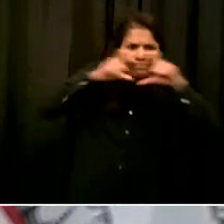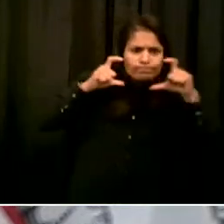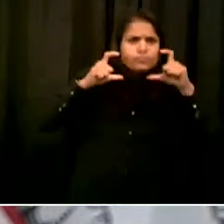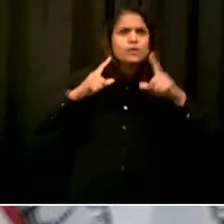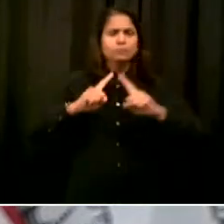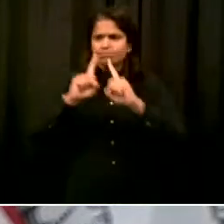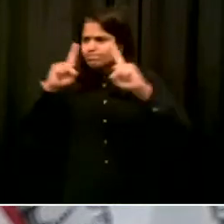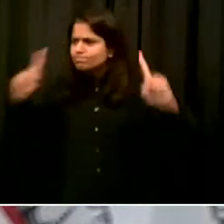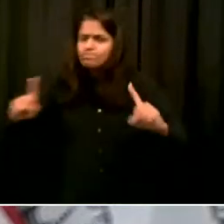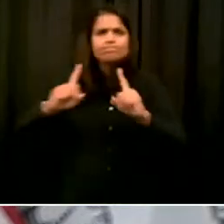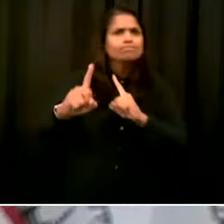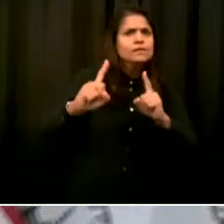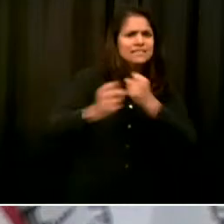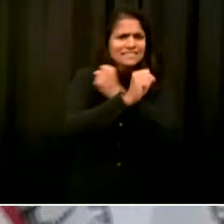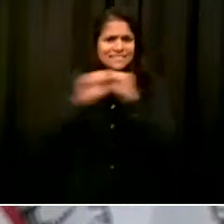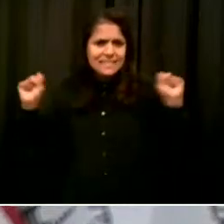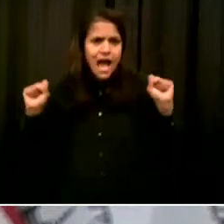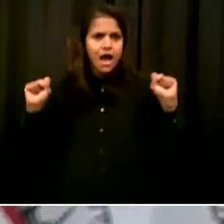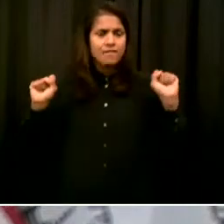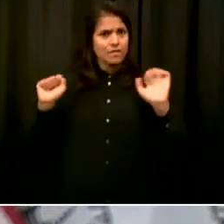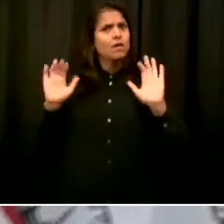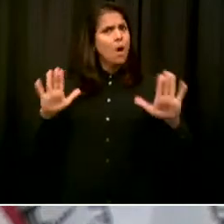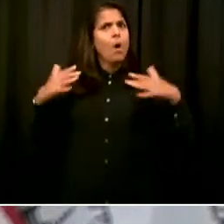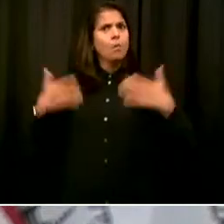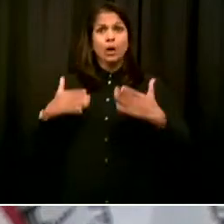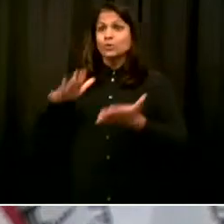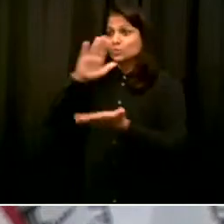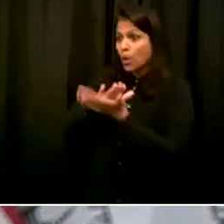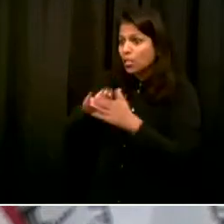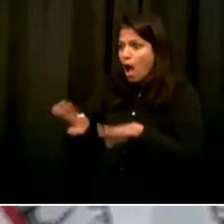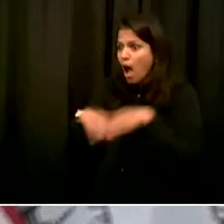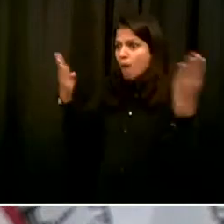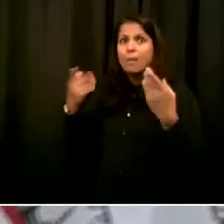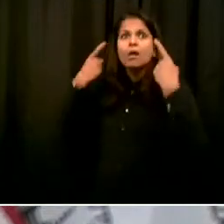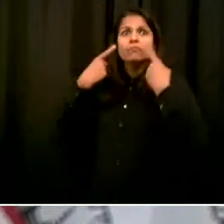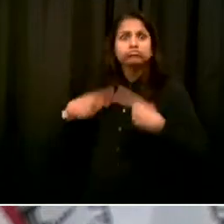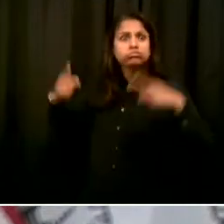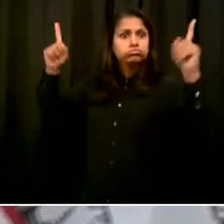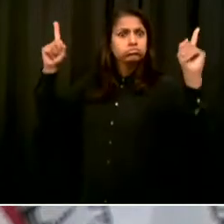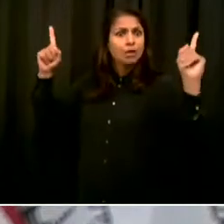NEED OUOUR SCHOOLS OPEN AND THE